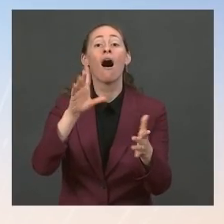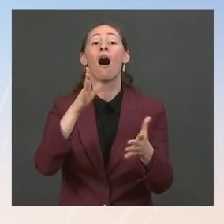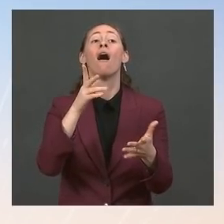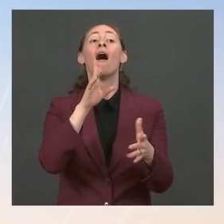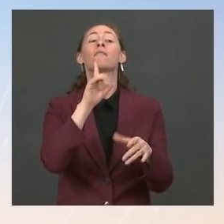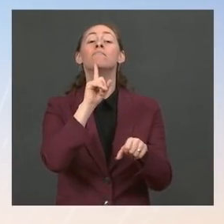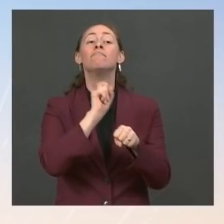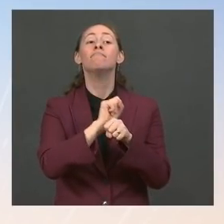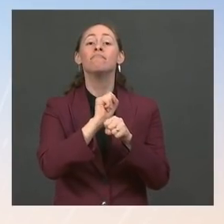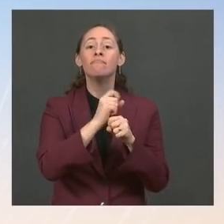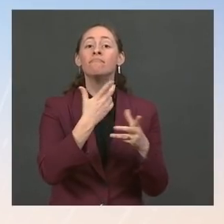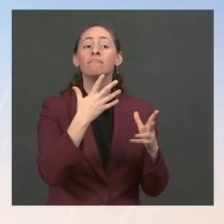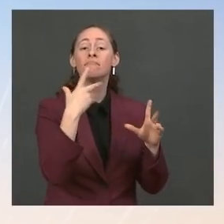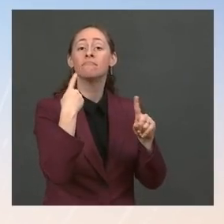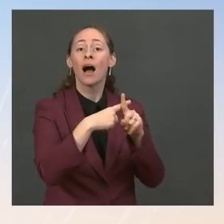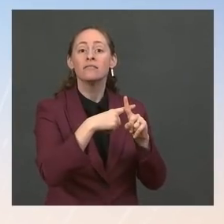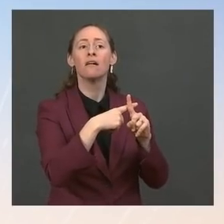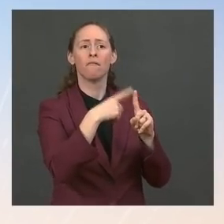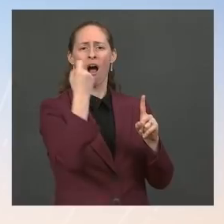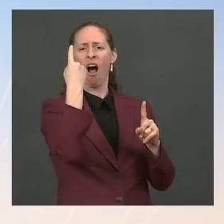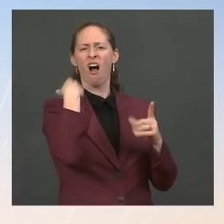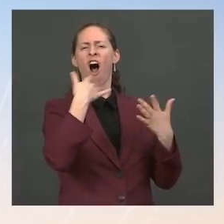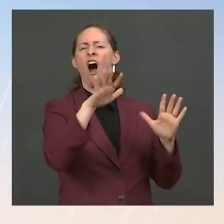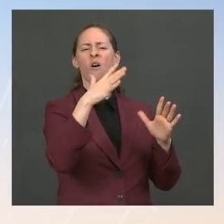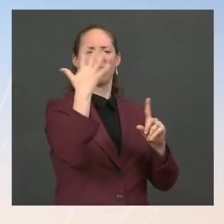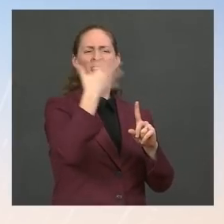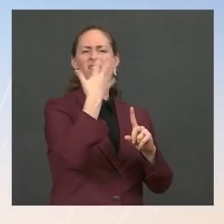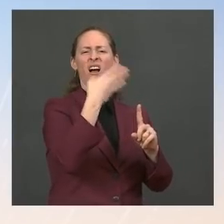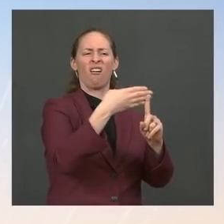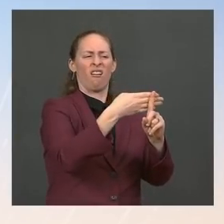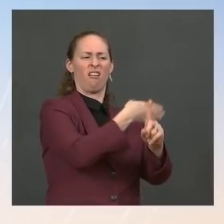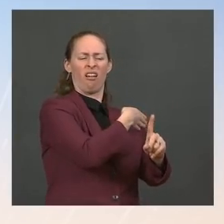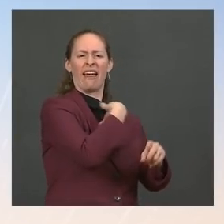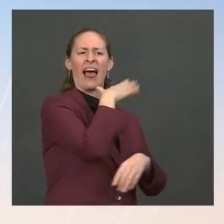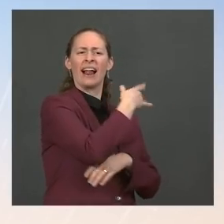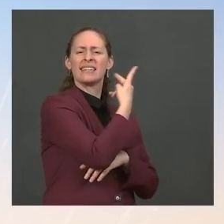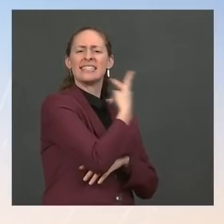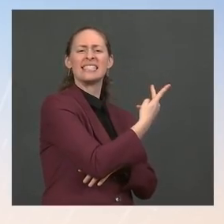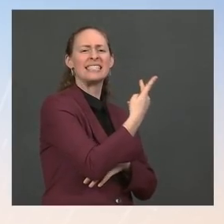And when I did see him five days prior, we wore masks and we were sitting outside.